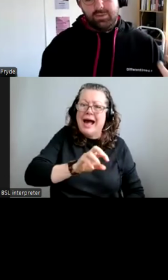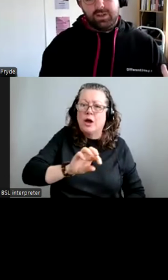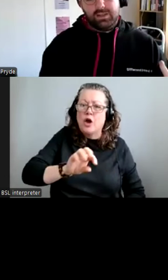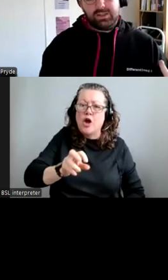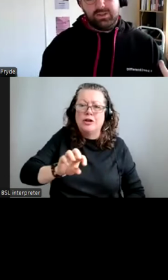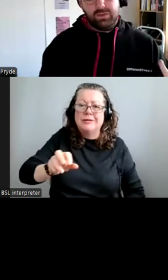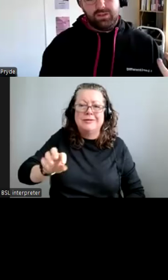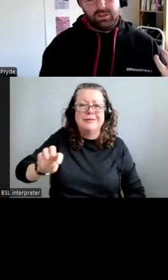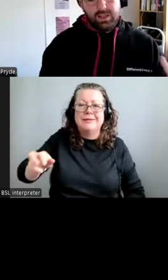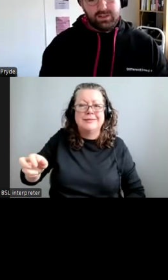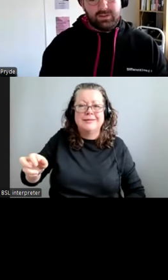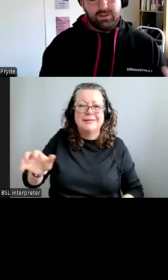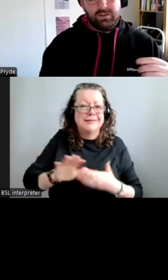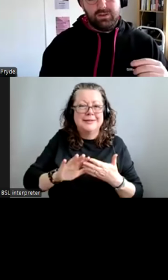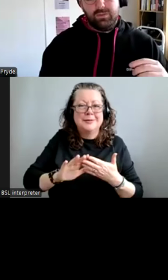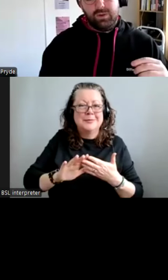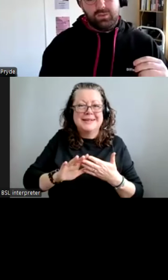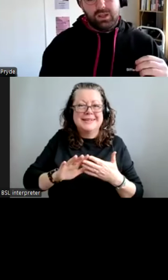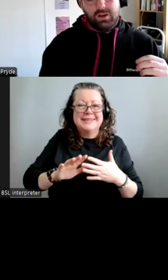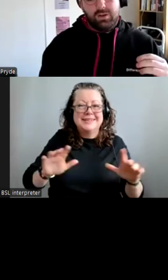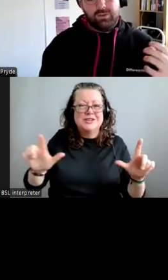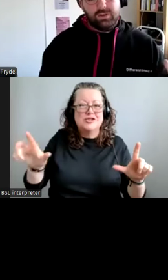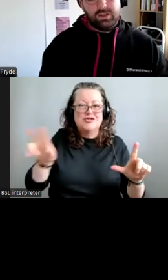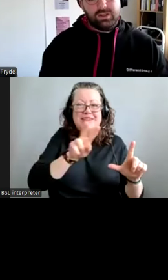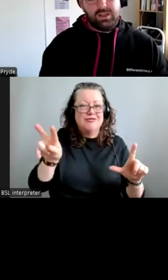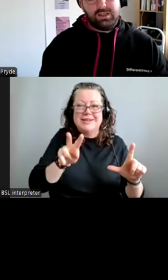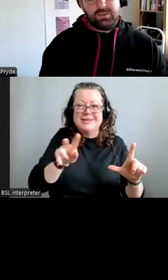If we provide screen reader text to it, when we hover over each of these,